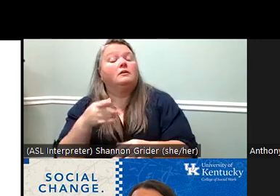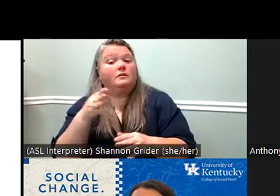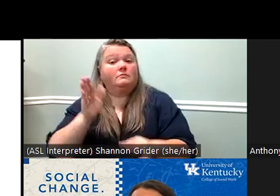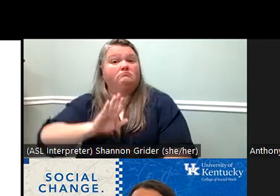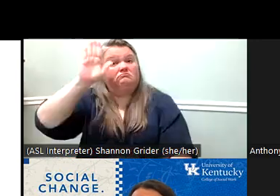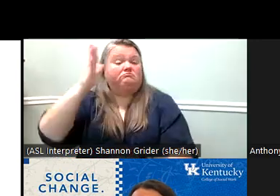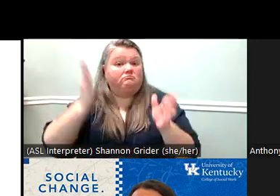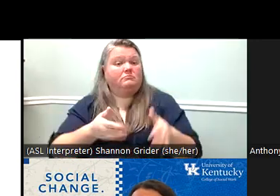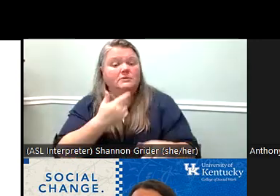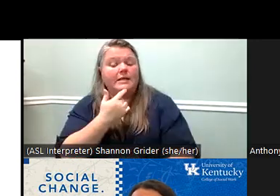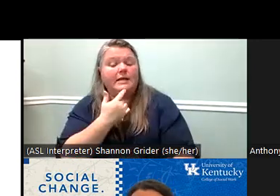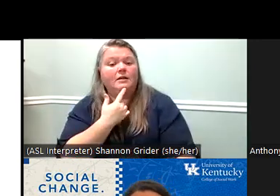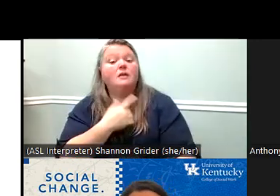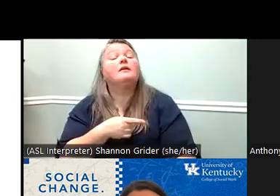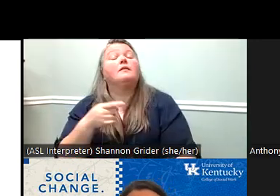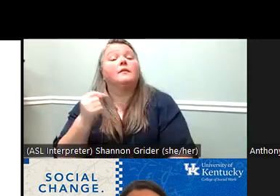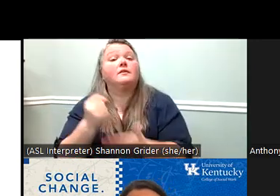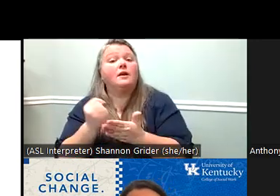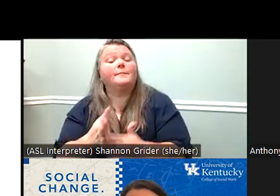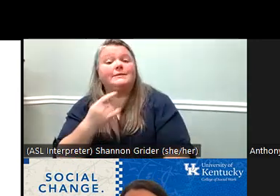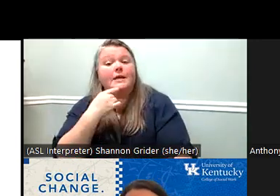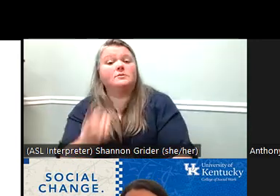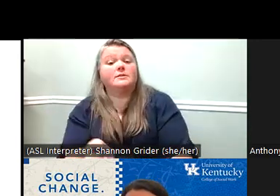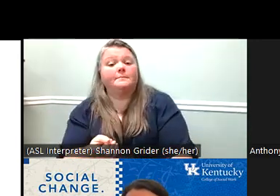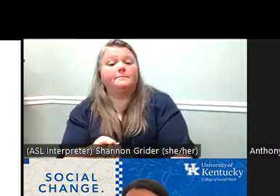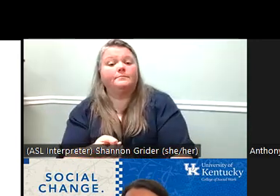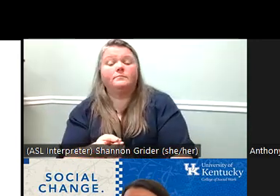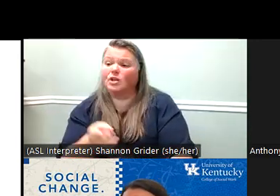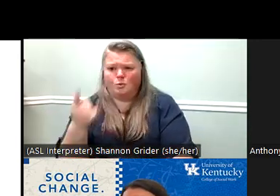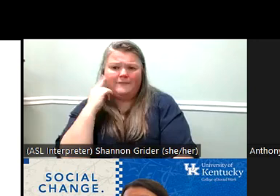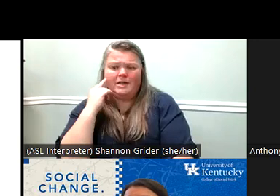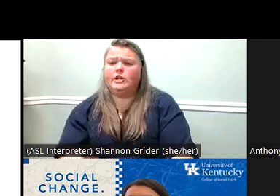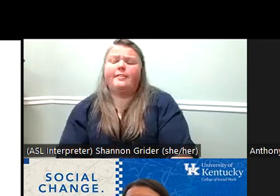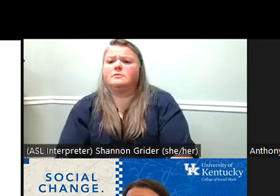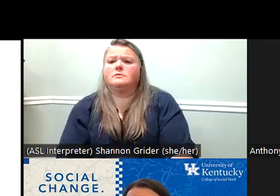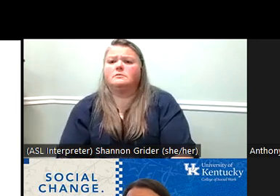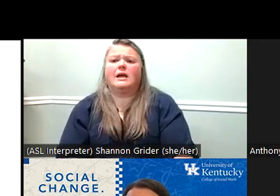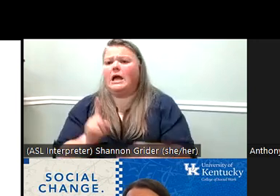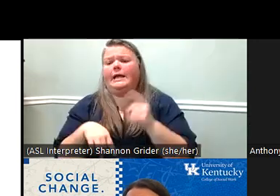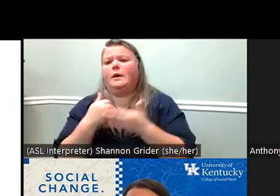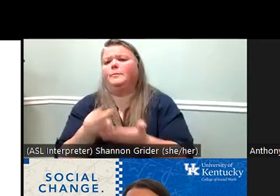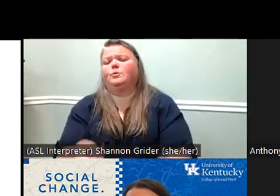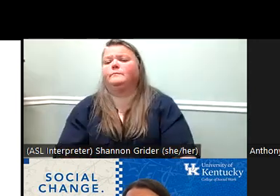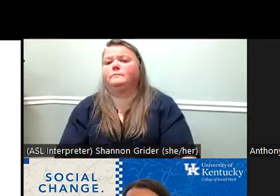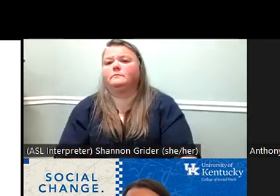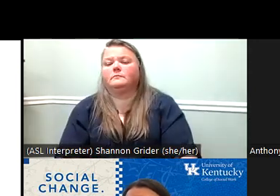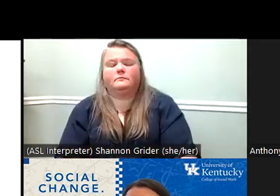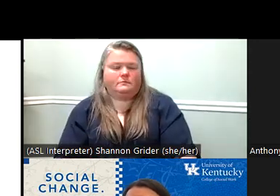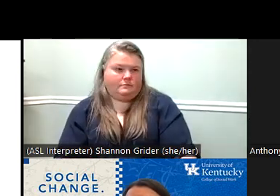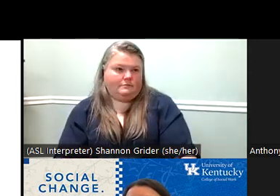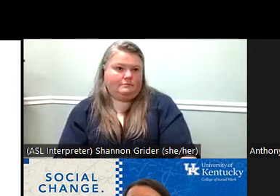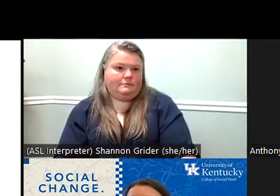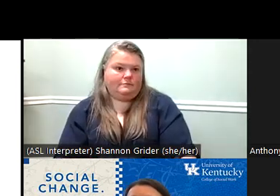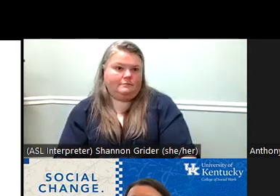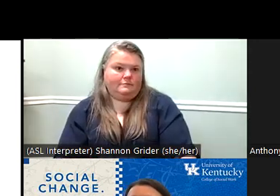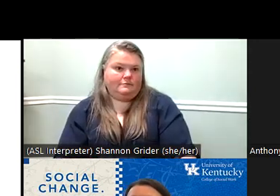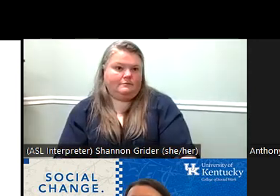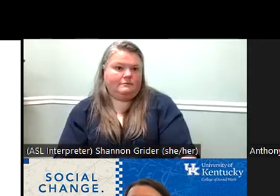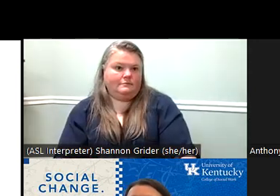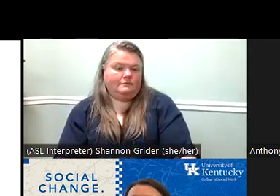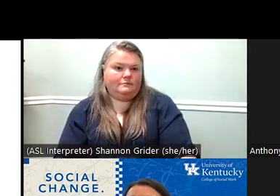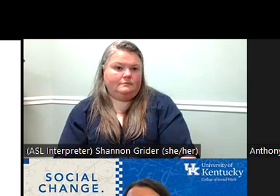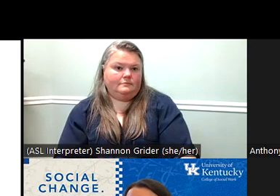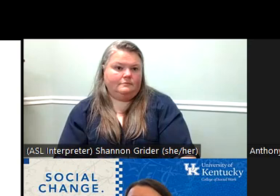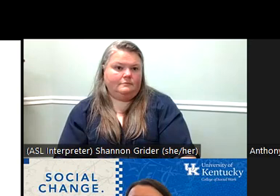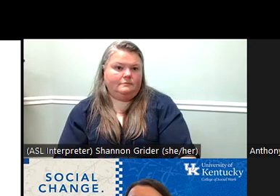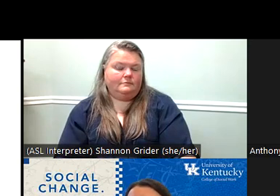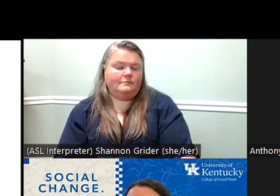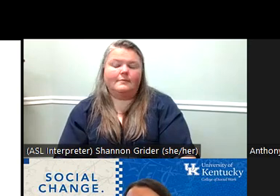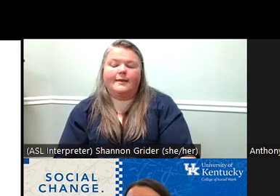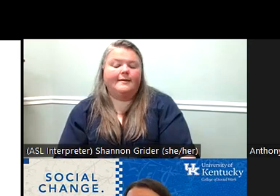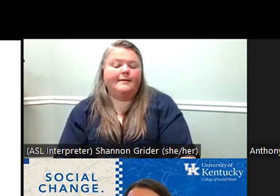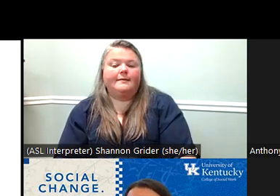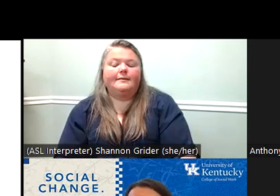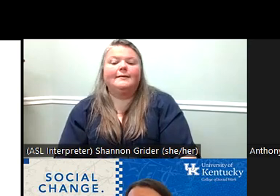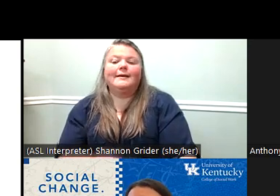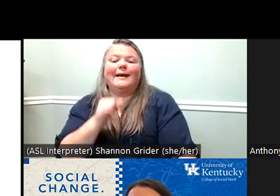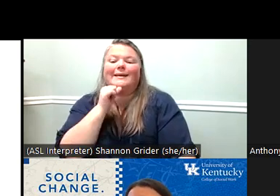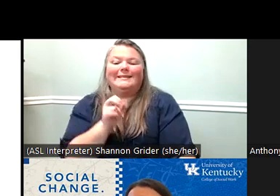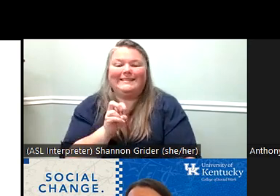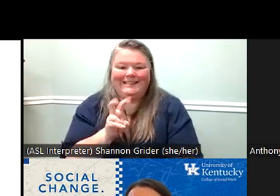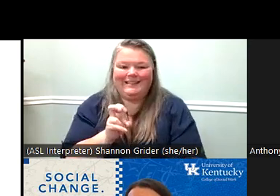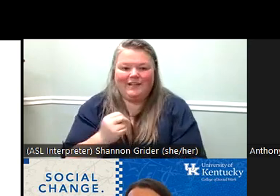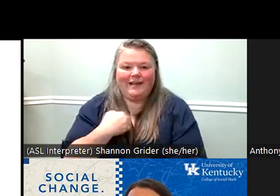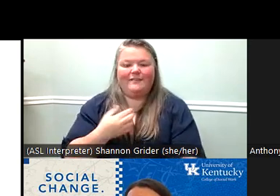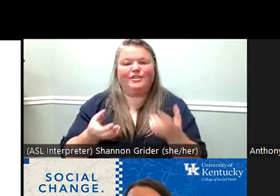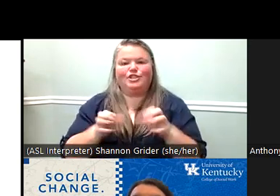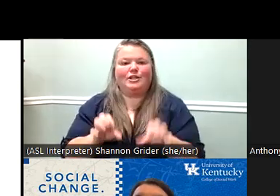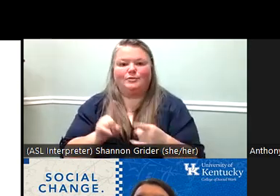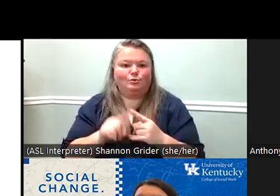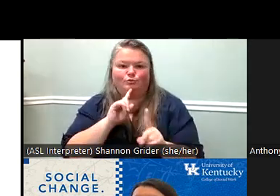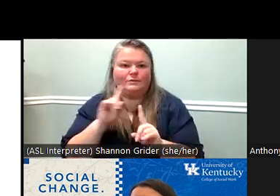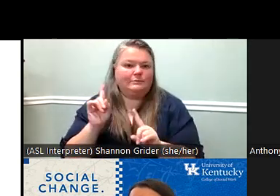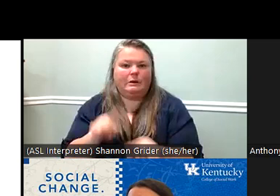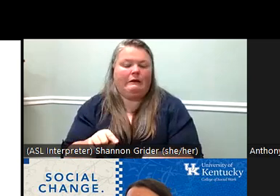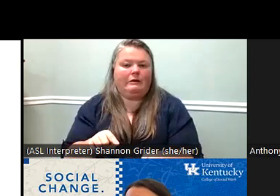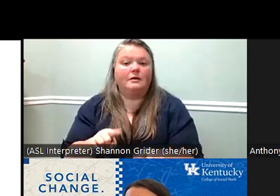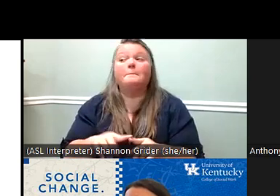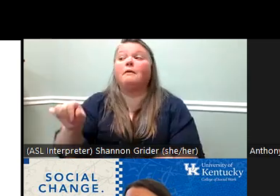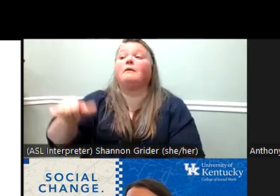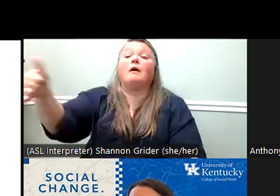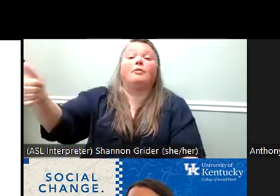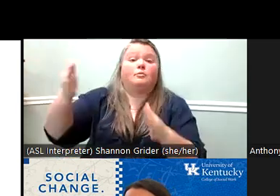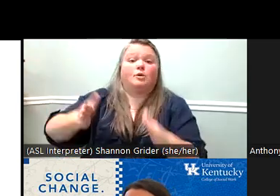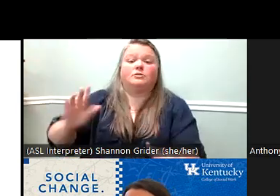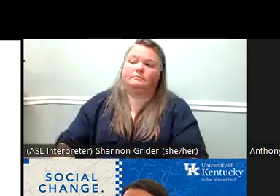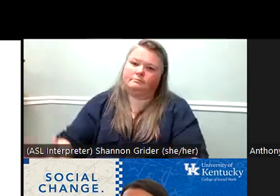AND TO THERAPISTS, BUT YOU KNOW WHAT THEY'RE TOLD? AND REMEMBER, THIS IS LIKE MID PRESENT SAYINGS, ROOM FULL OF PEOPLE, RIGHT, AND I SAID WHAT, WHAT ARE THEY TOLD?